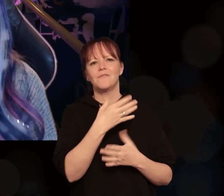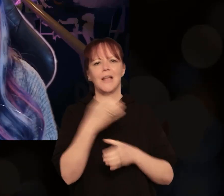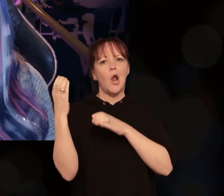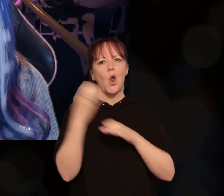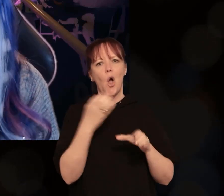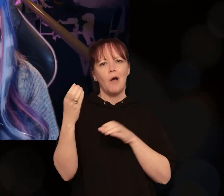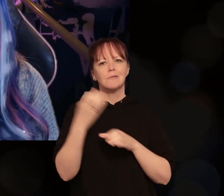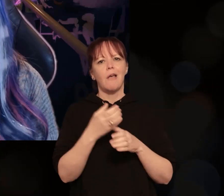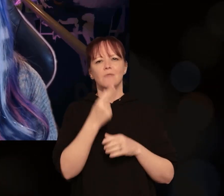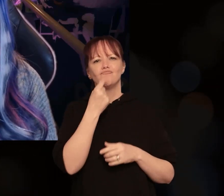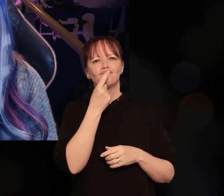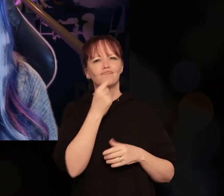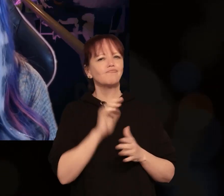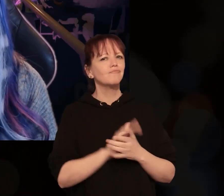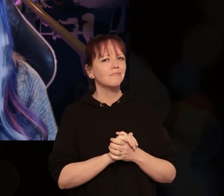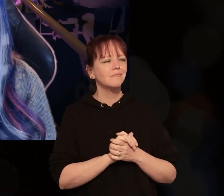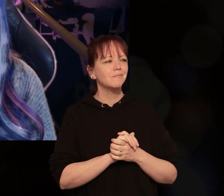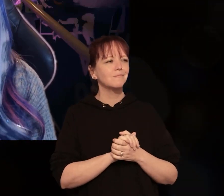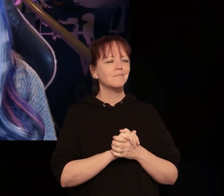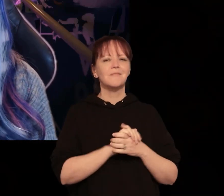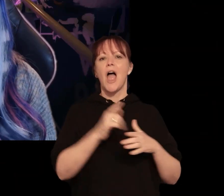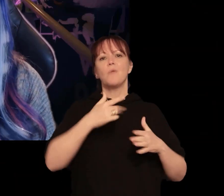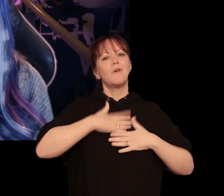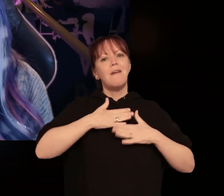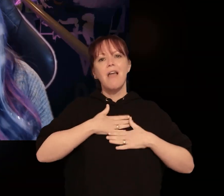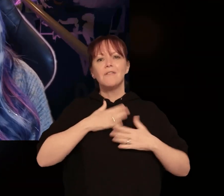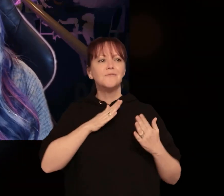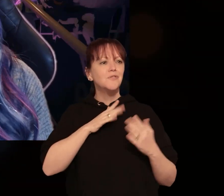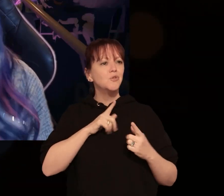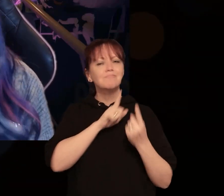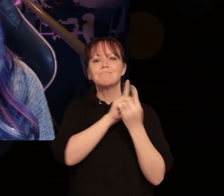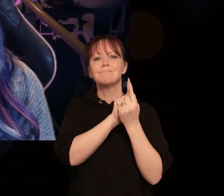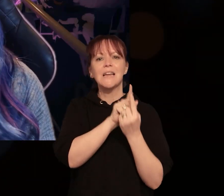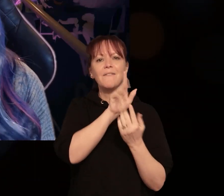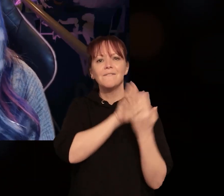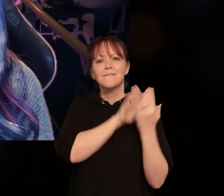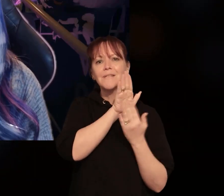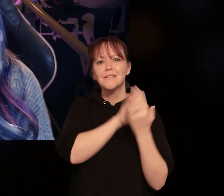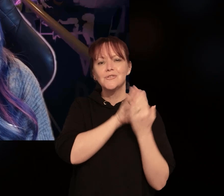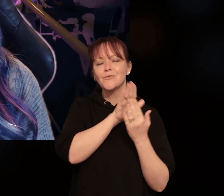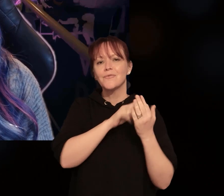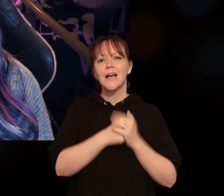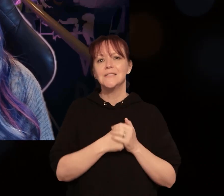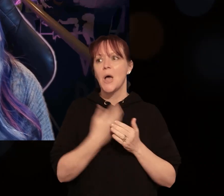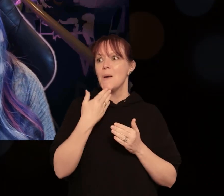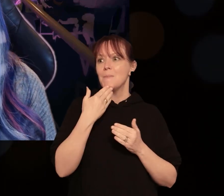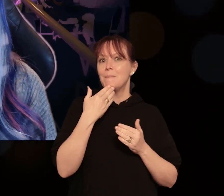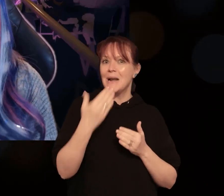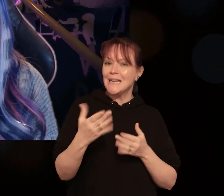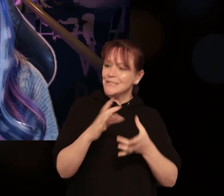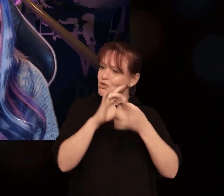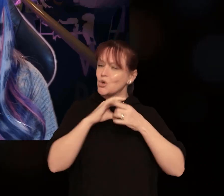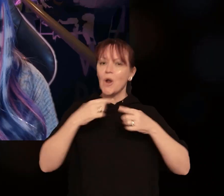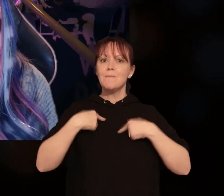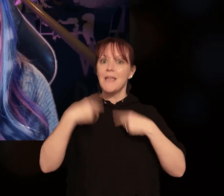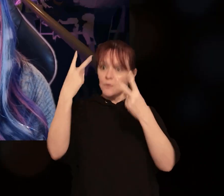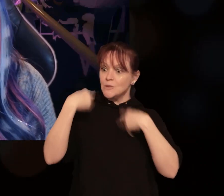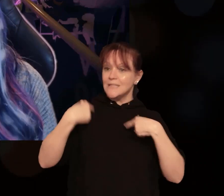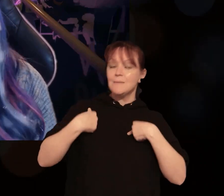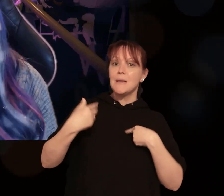Any of you there, please, please join me and if you see me there, please come up and chat with me in person. And if I look a little frazzled,